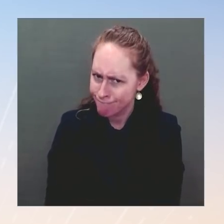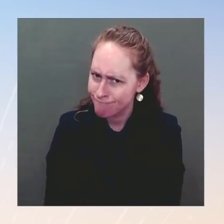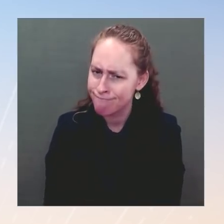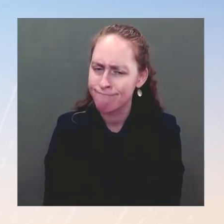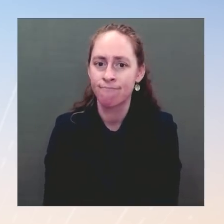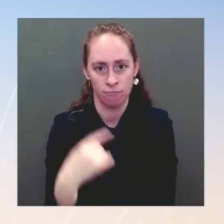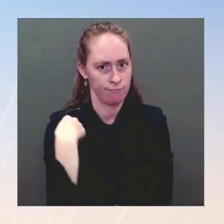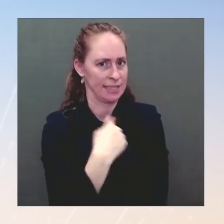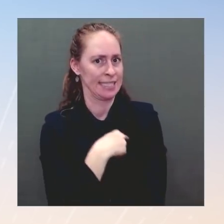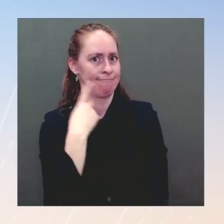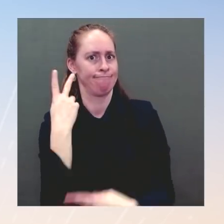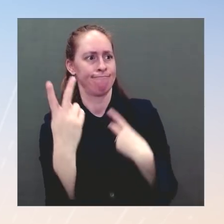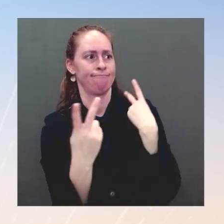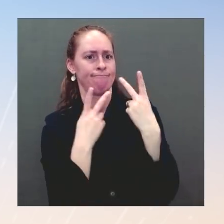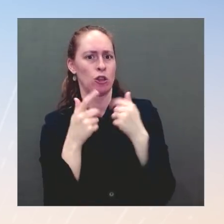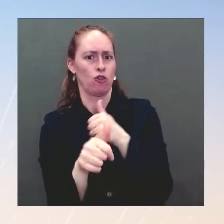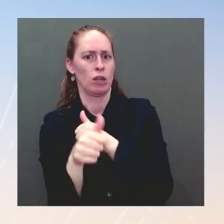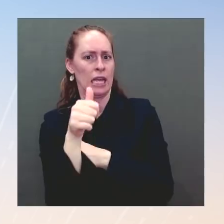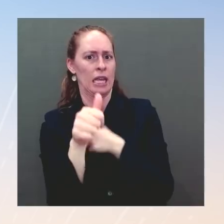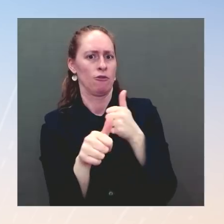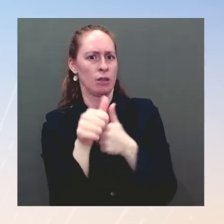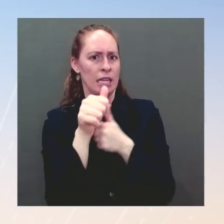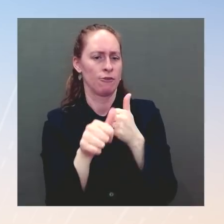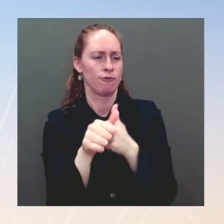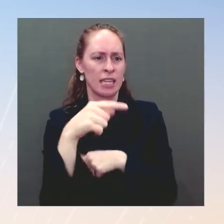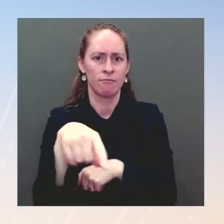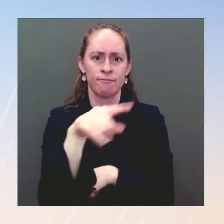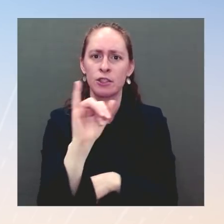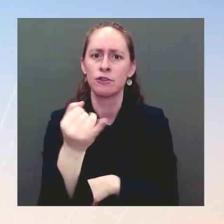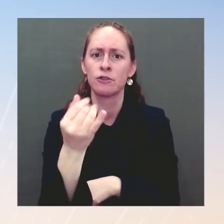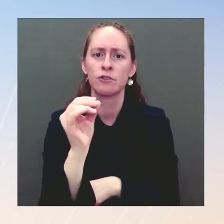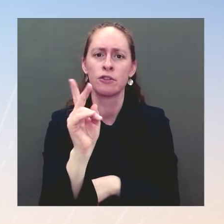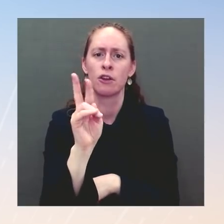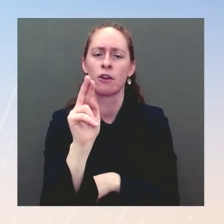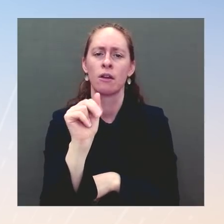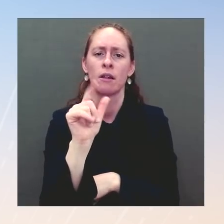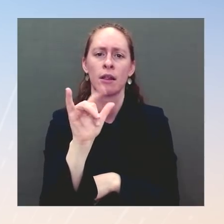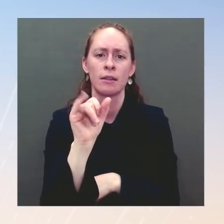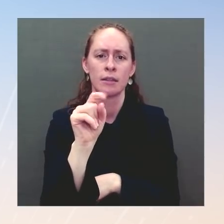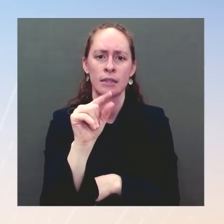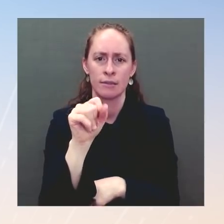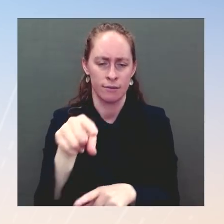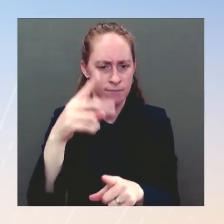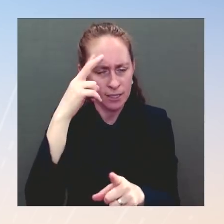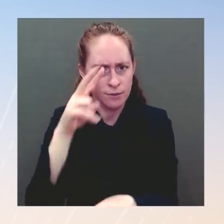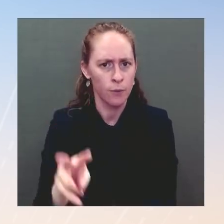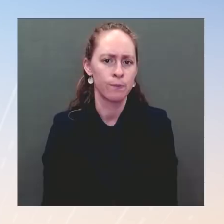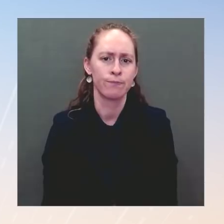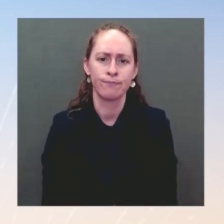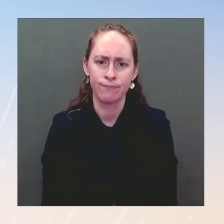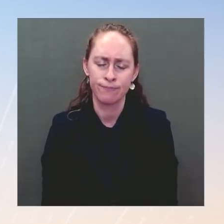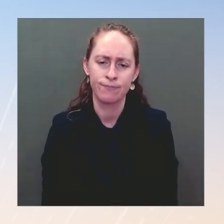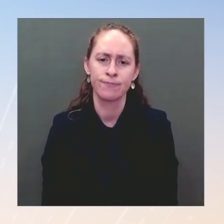and that is a concern that I think the Secretary of State was expressing on behalf of the United States about those abuses.